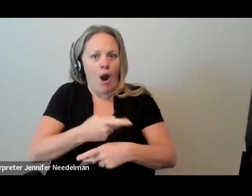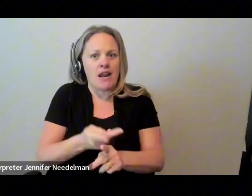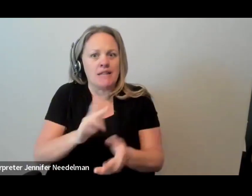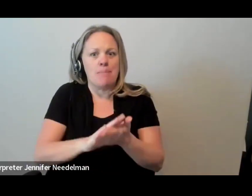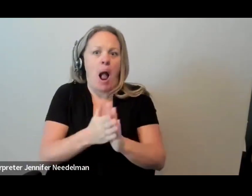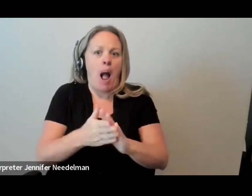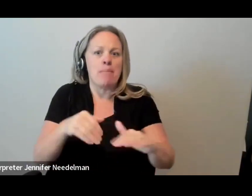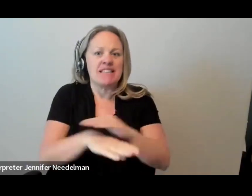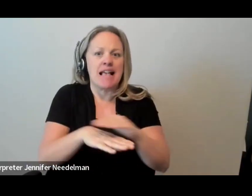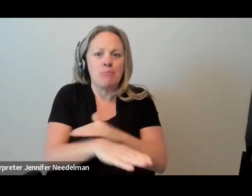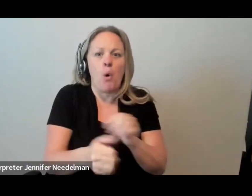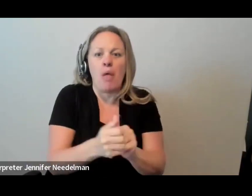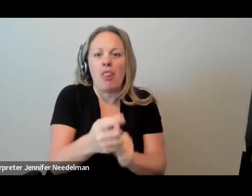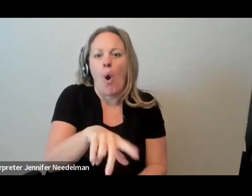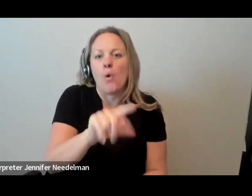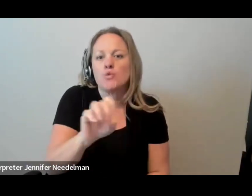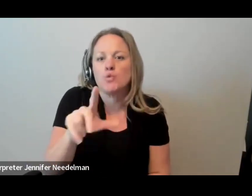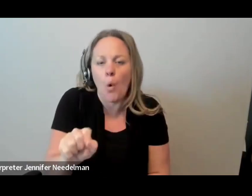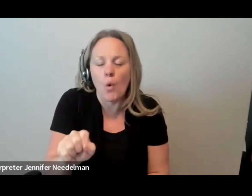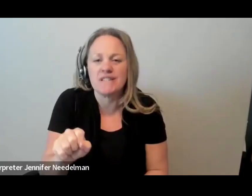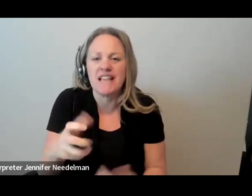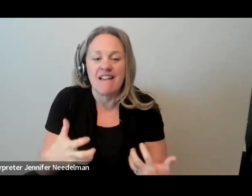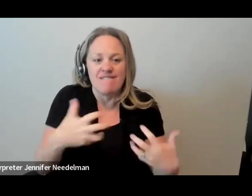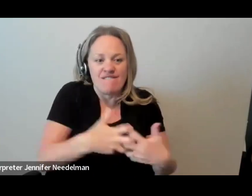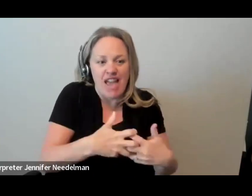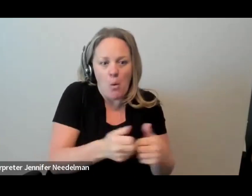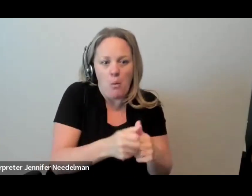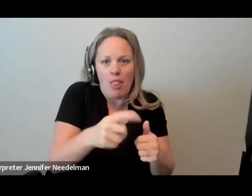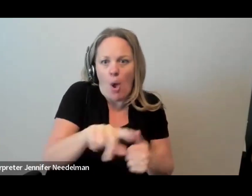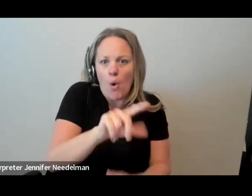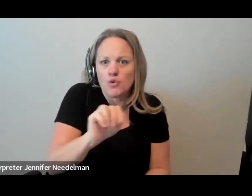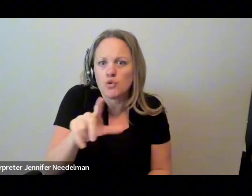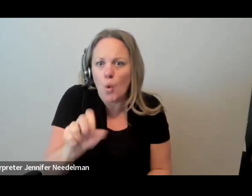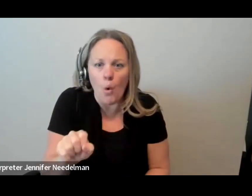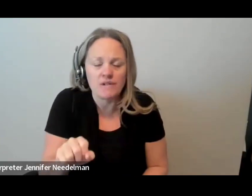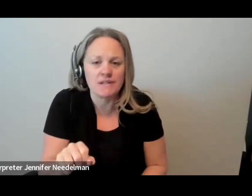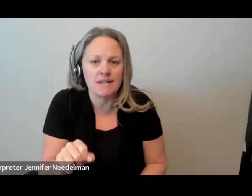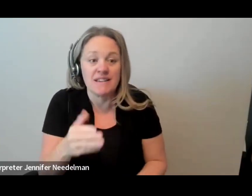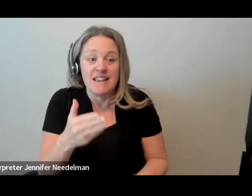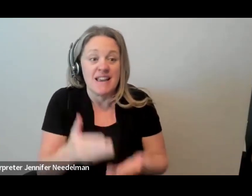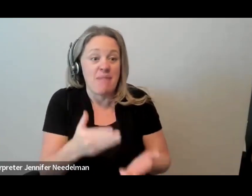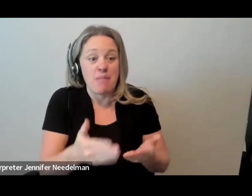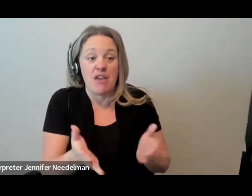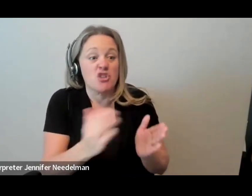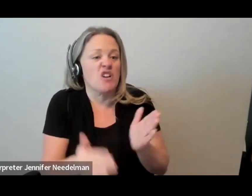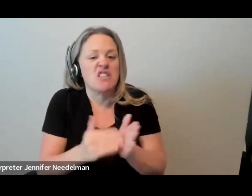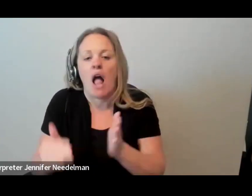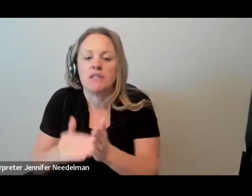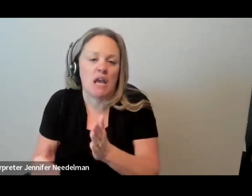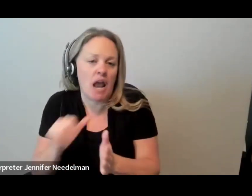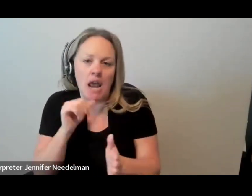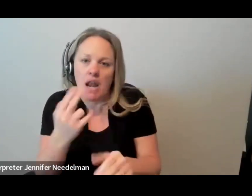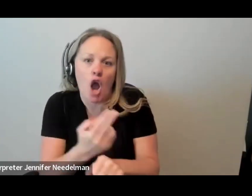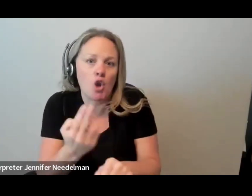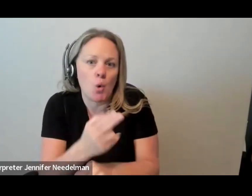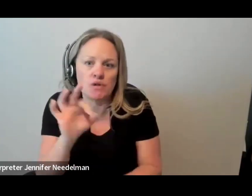with those tools to fit in with those tools. Maybe it's redundant and not even useful or maybe there is something else, another tool